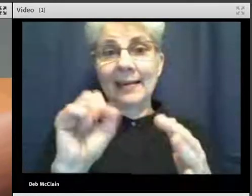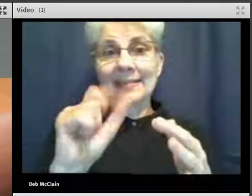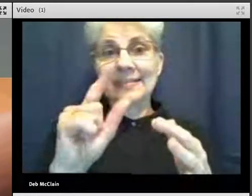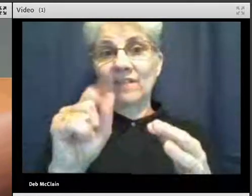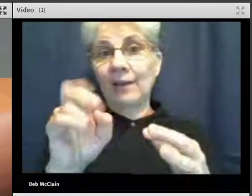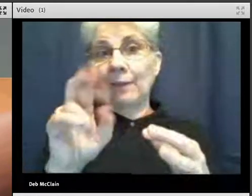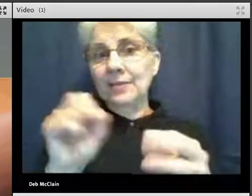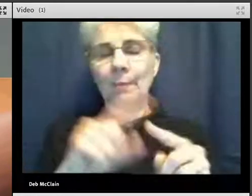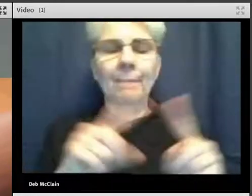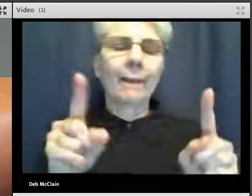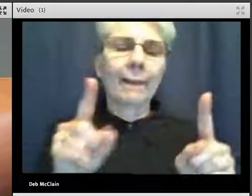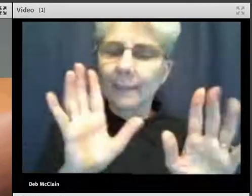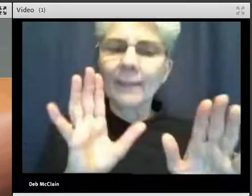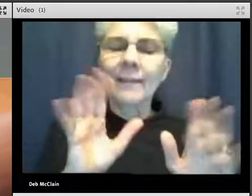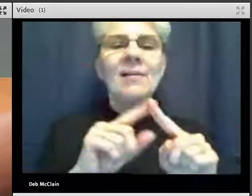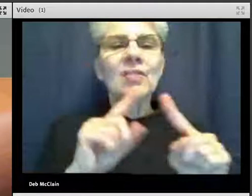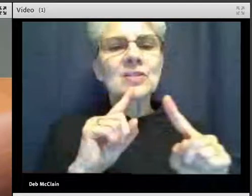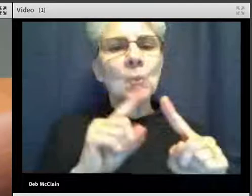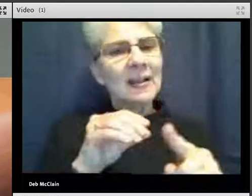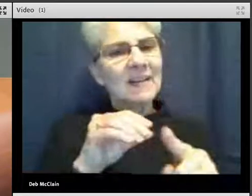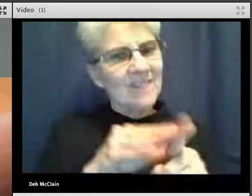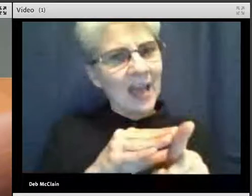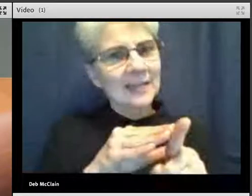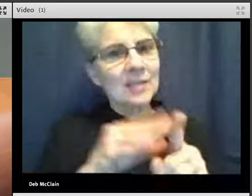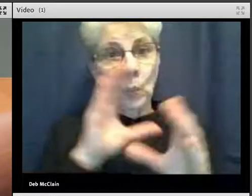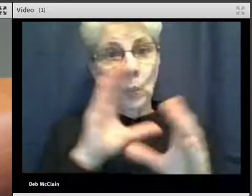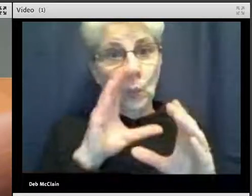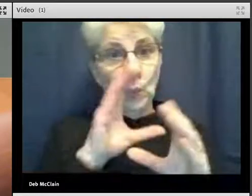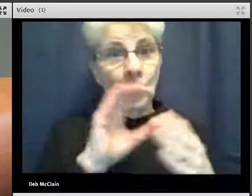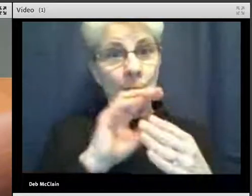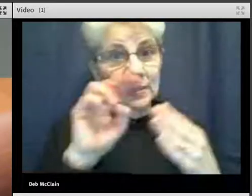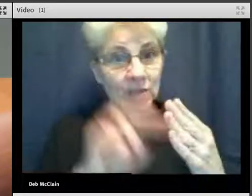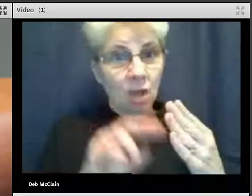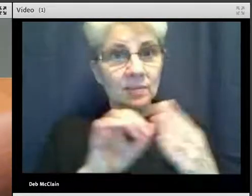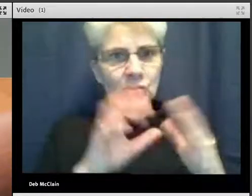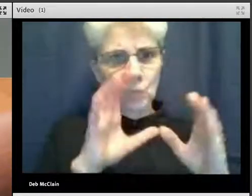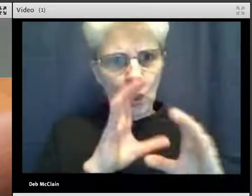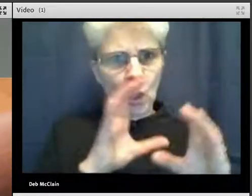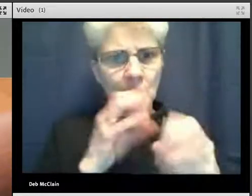But this really can affect our search results as we look through things.